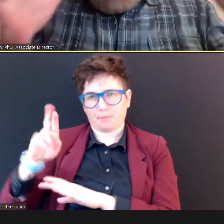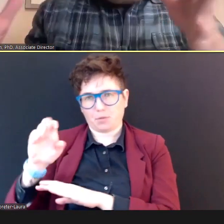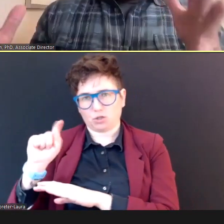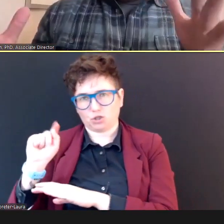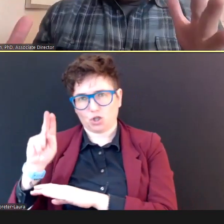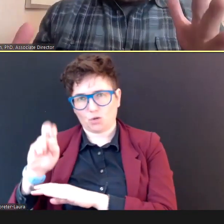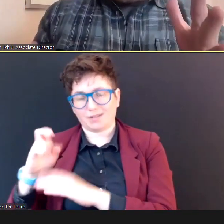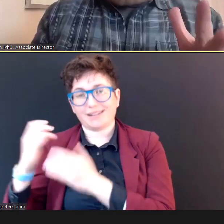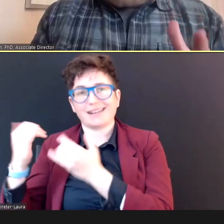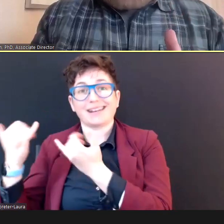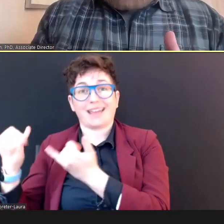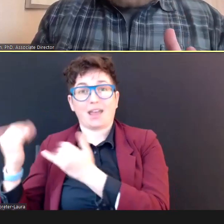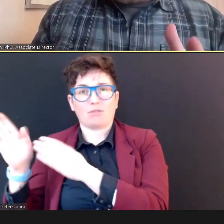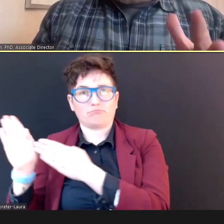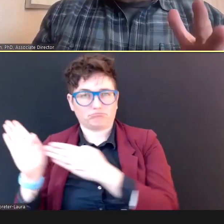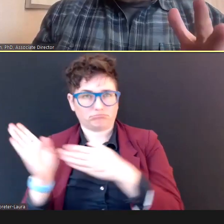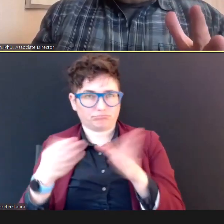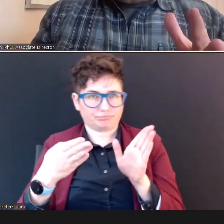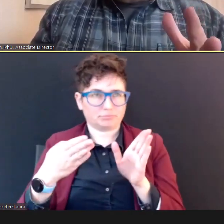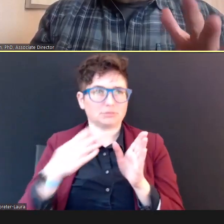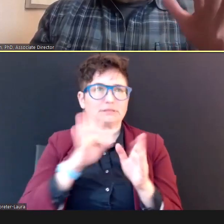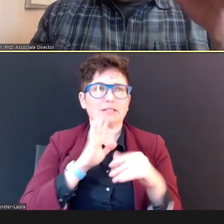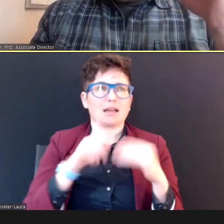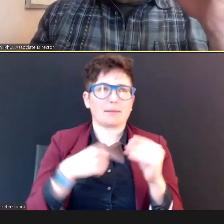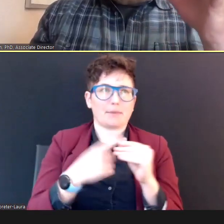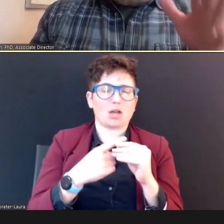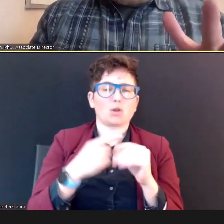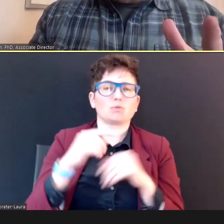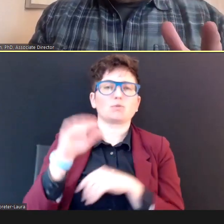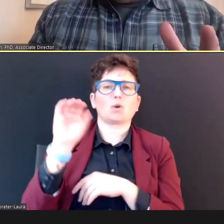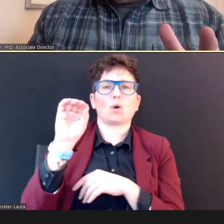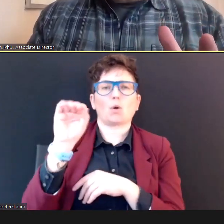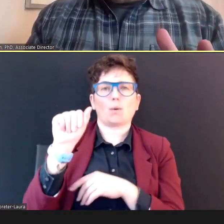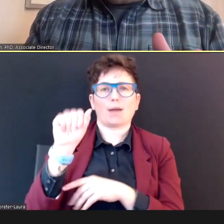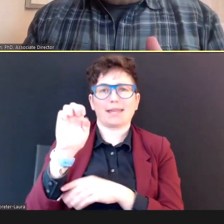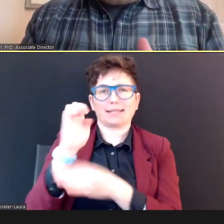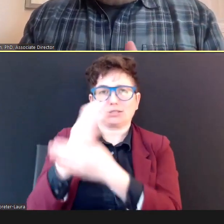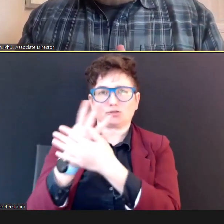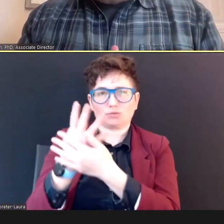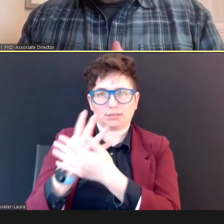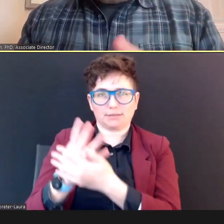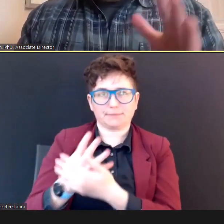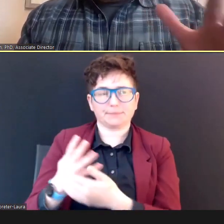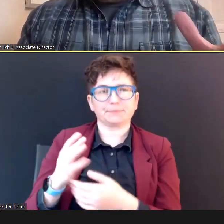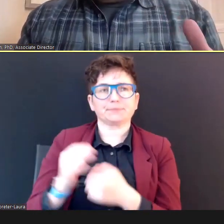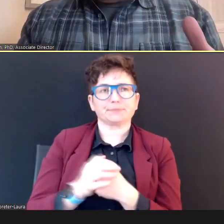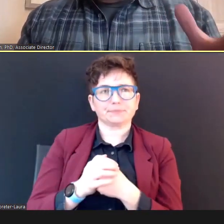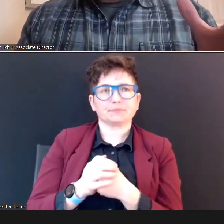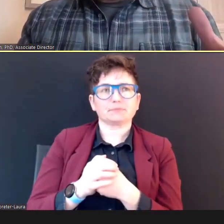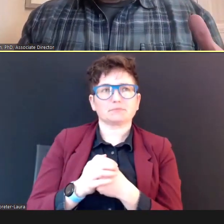let's shift gears and talk about oae